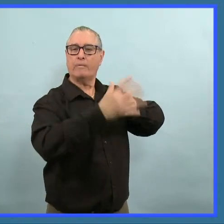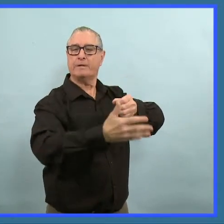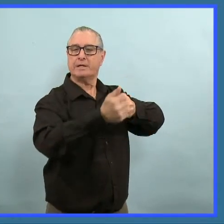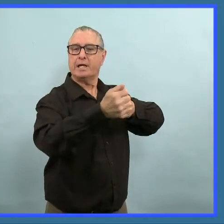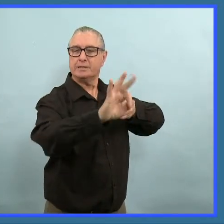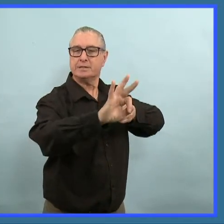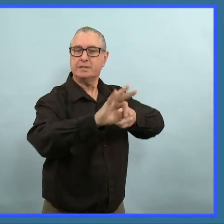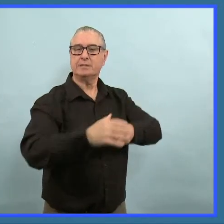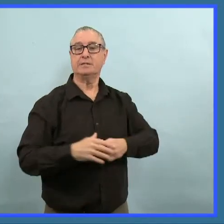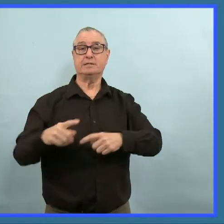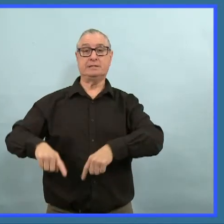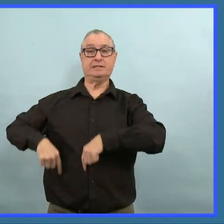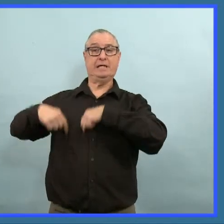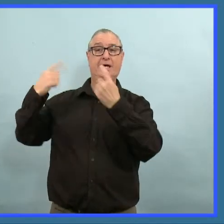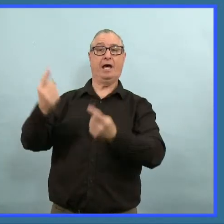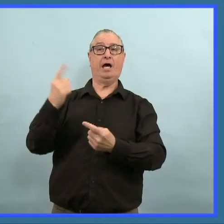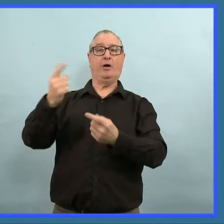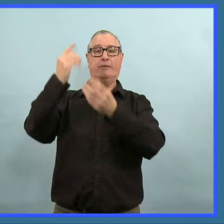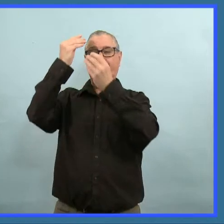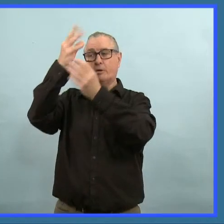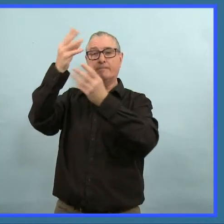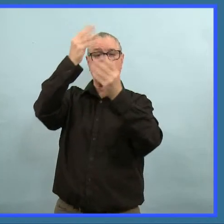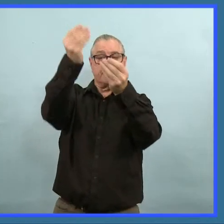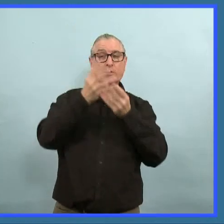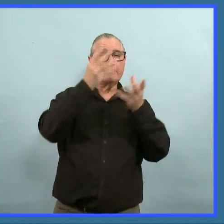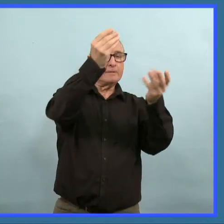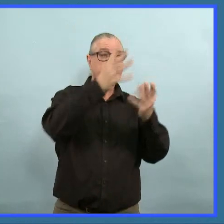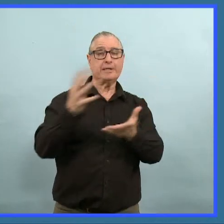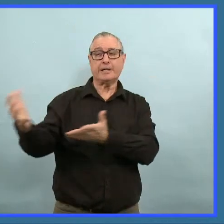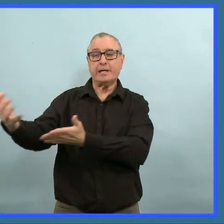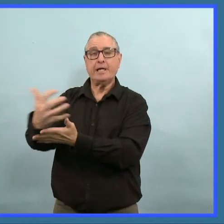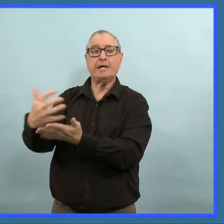to those type of indicators that we see none of them have been more important